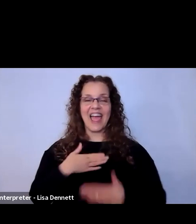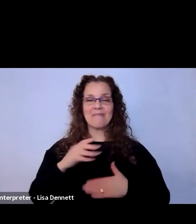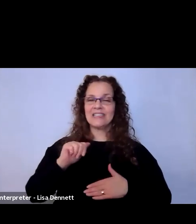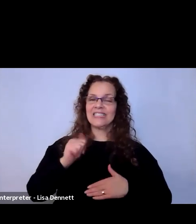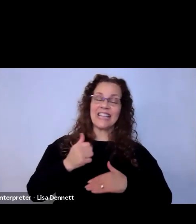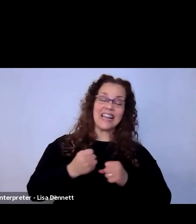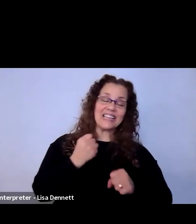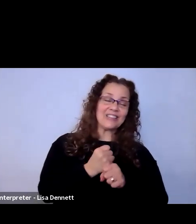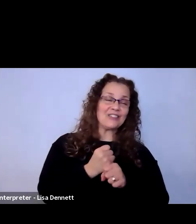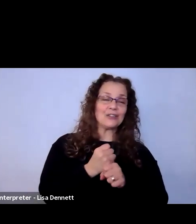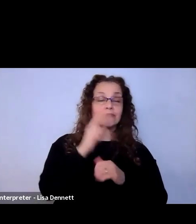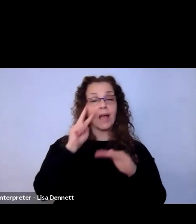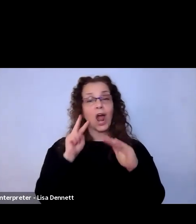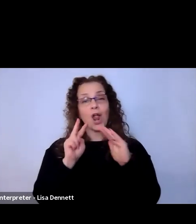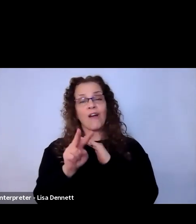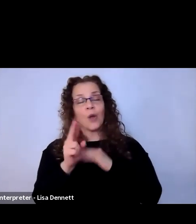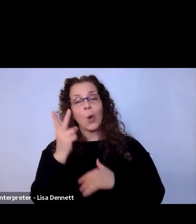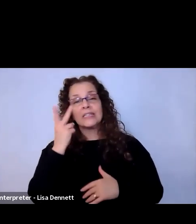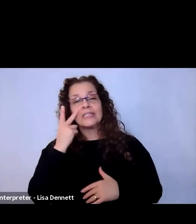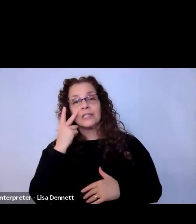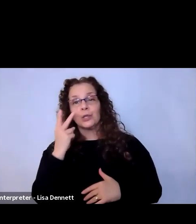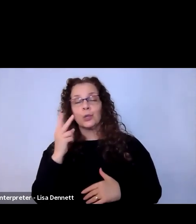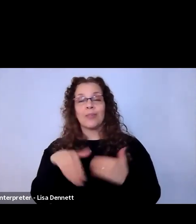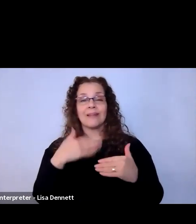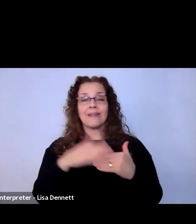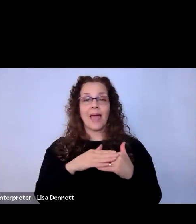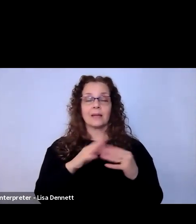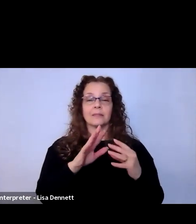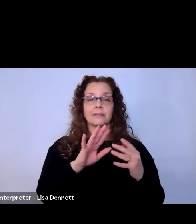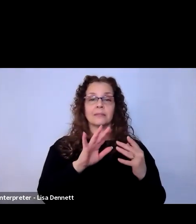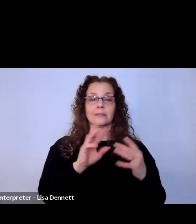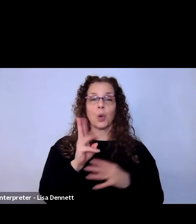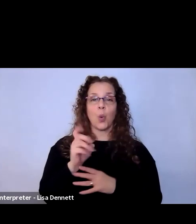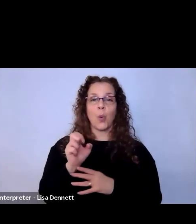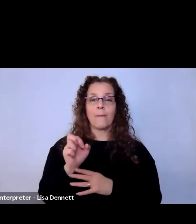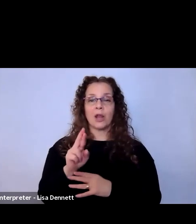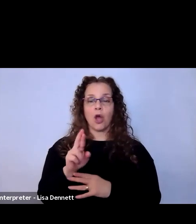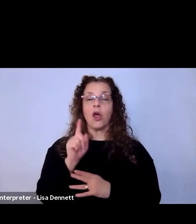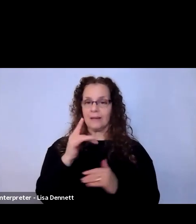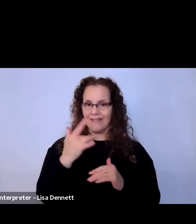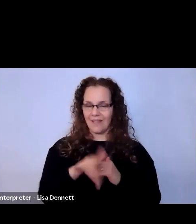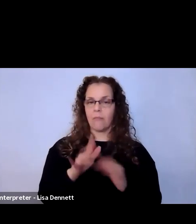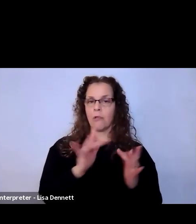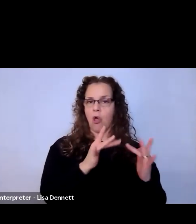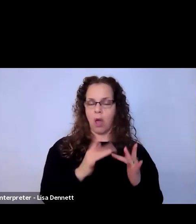look forward to seeing you at the next webinar and this webinar will be available online so we'll all send you an email, so you could share it